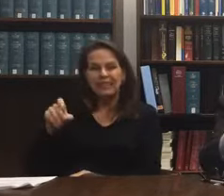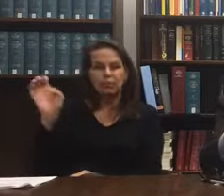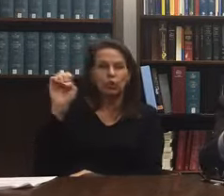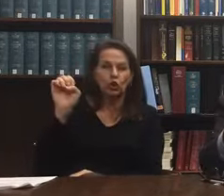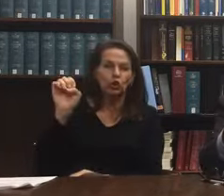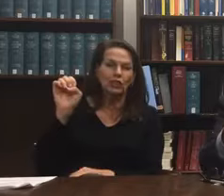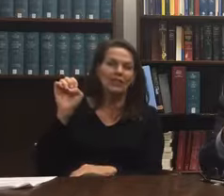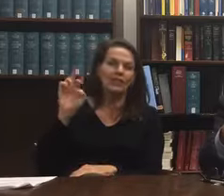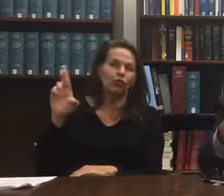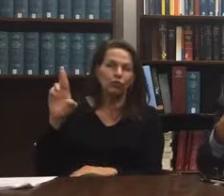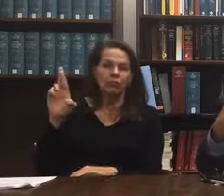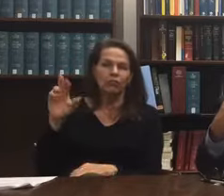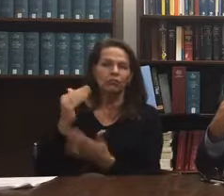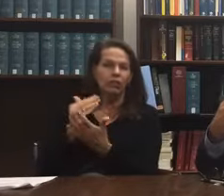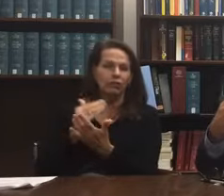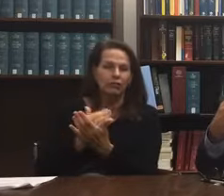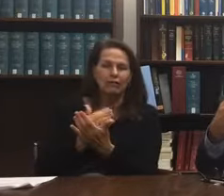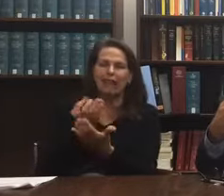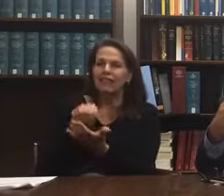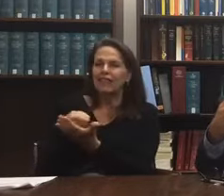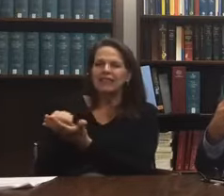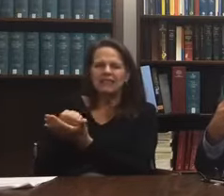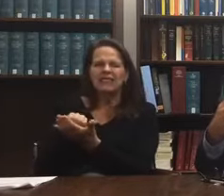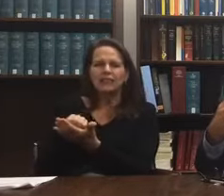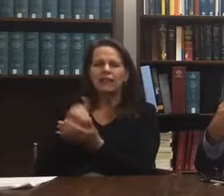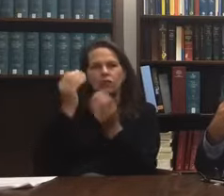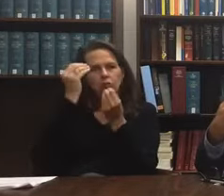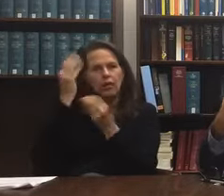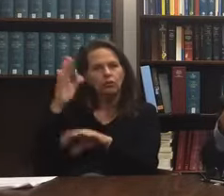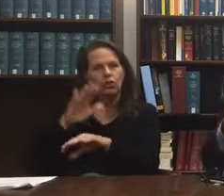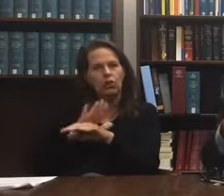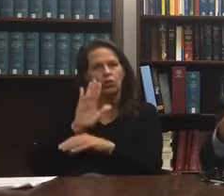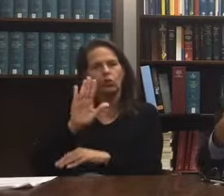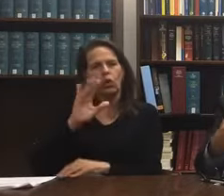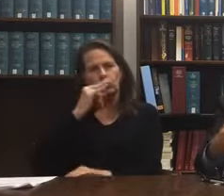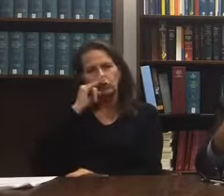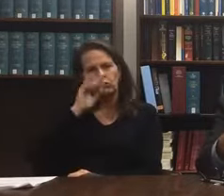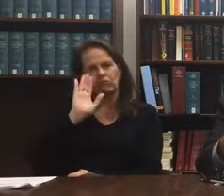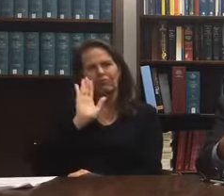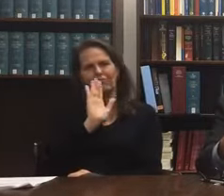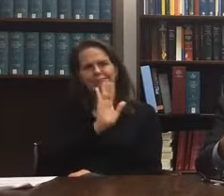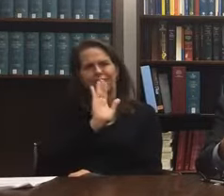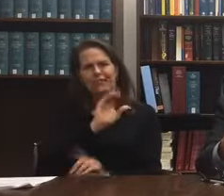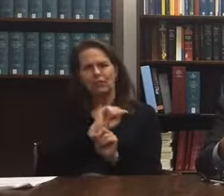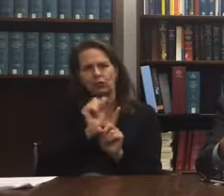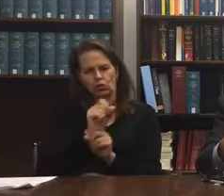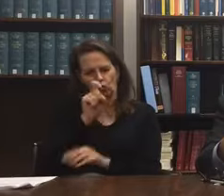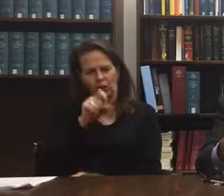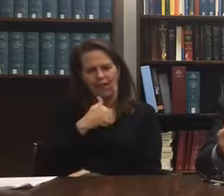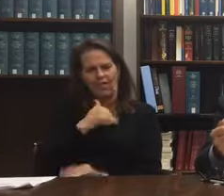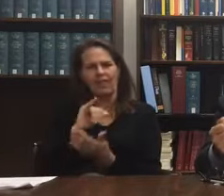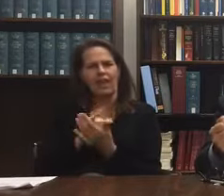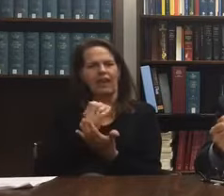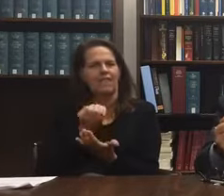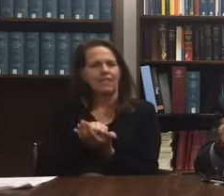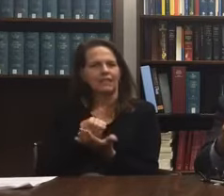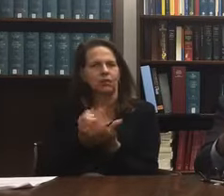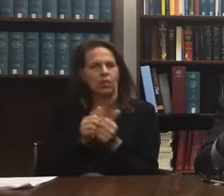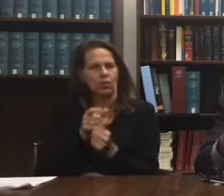evidence any information on your child's condition you should have that evidence with you - you should have the fair